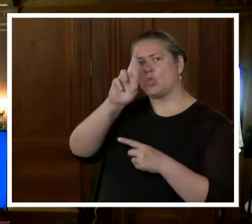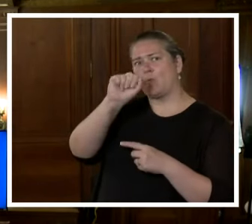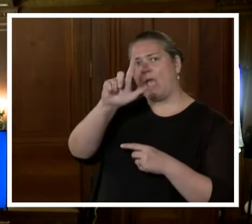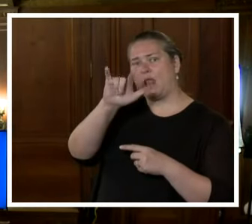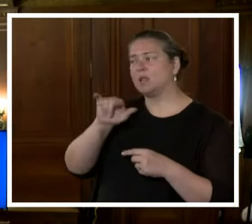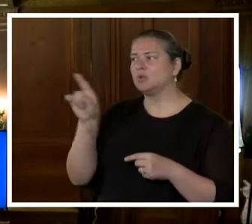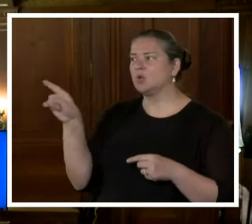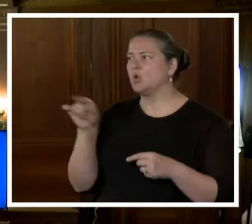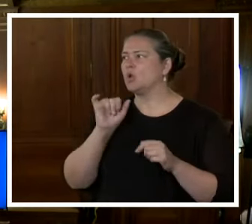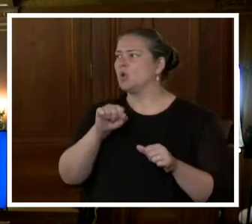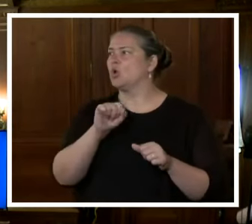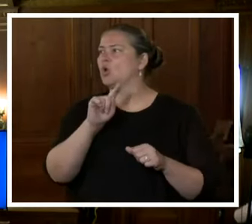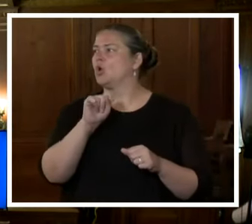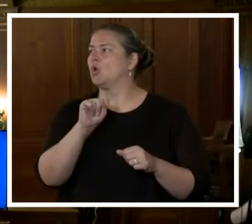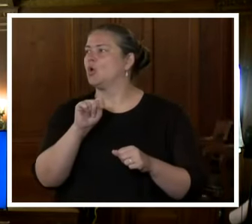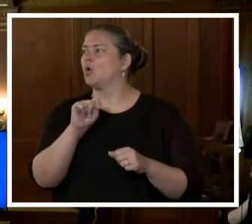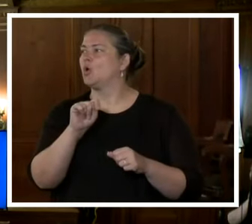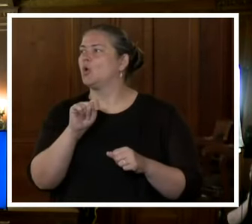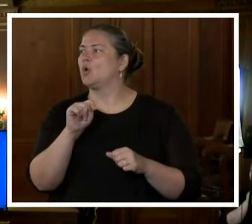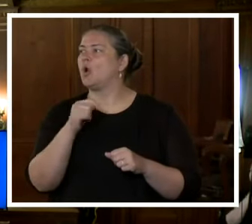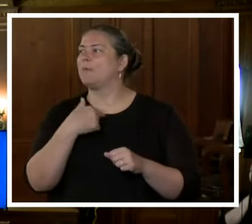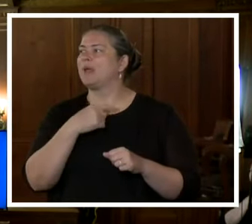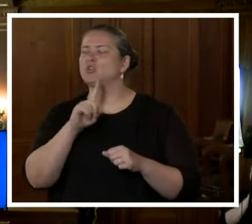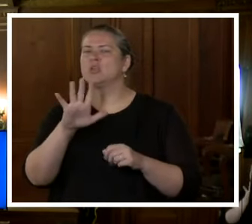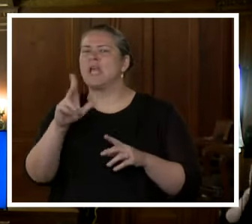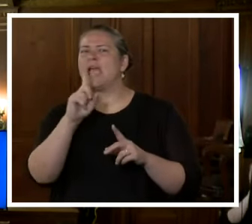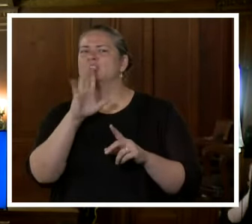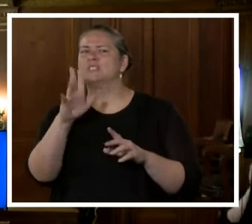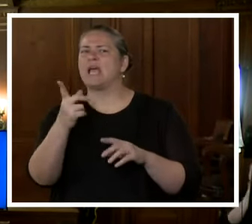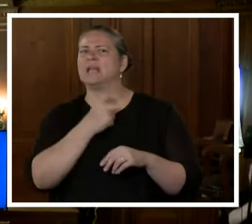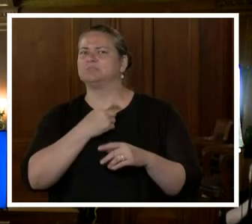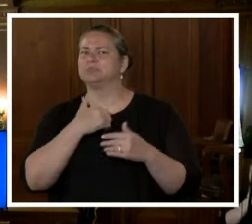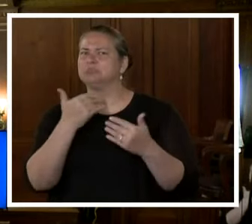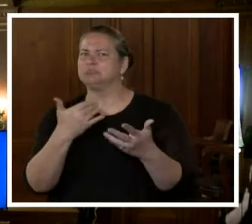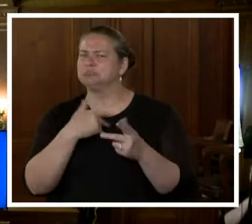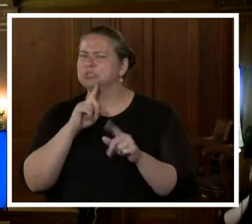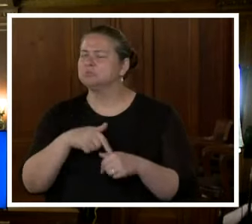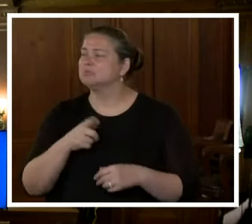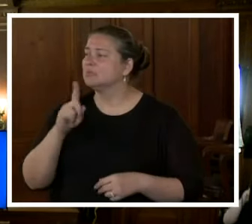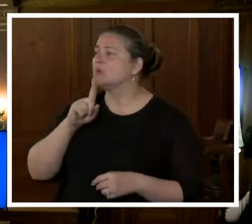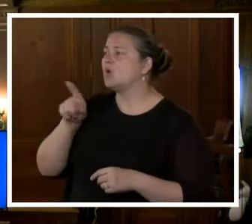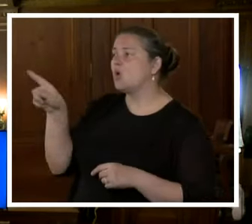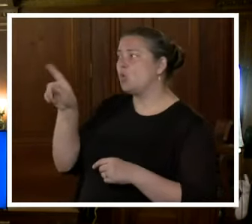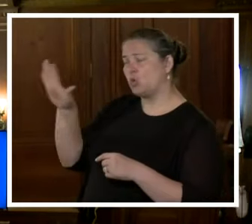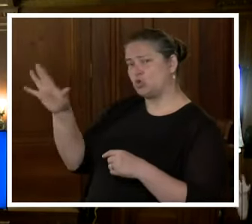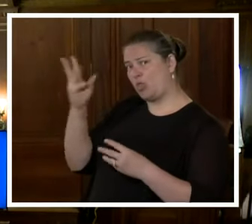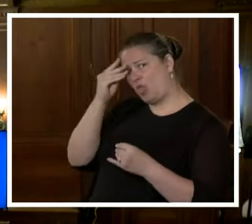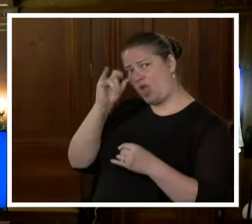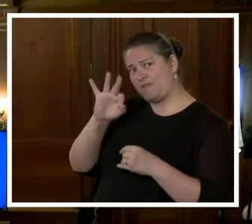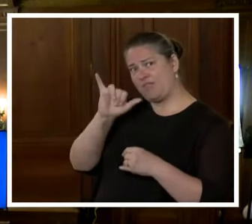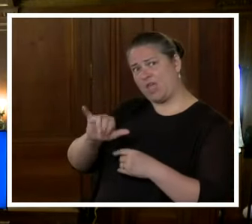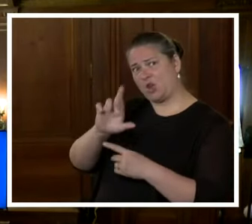CHANTING AND HECKLING. THANKS GOD MY KIDS WEREN'T INSIDE. THEY WOULD HAVE BEEN JUST FEET AWAY.